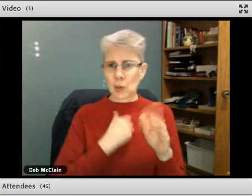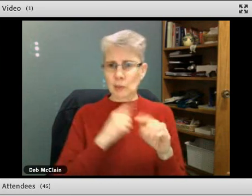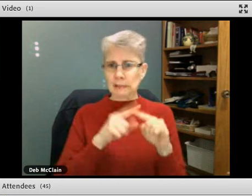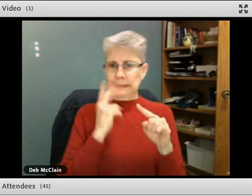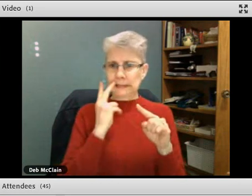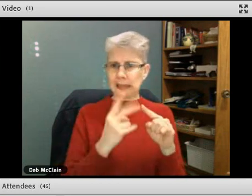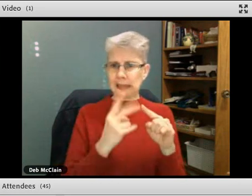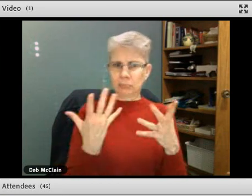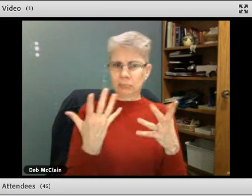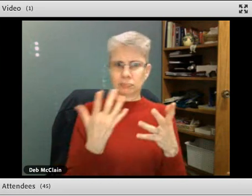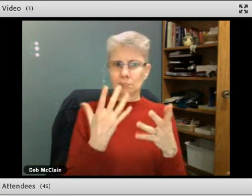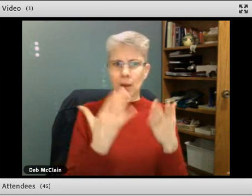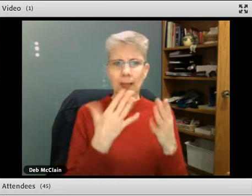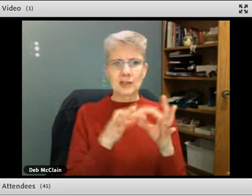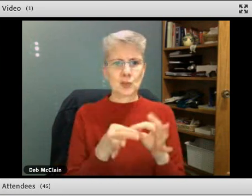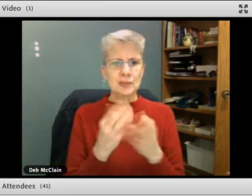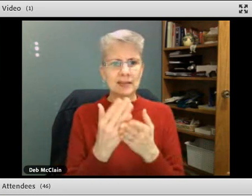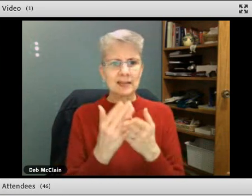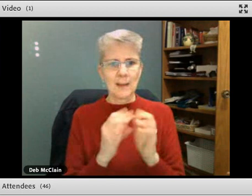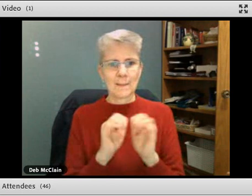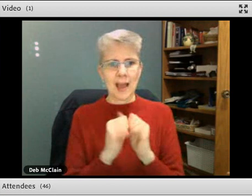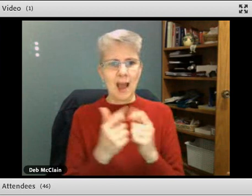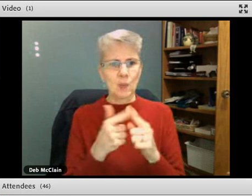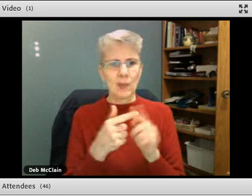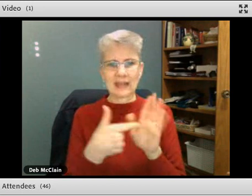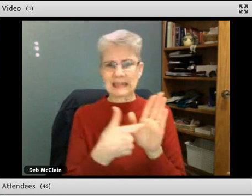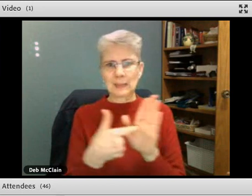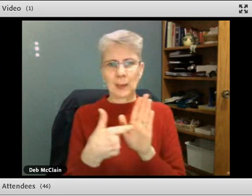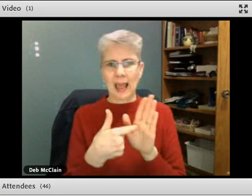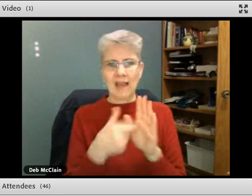with display of particular formats.